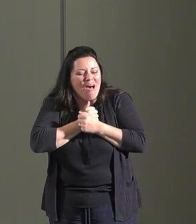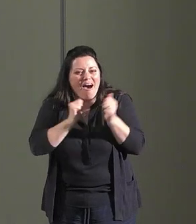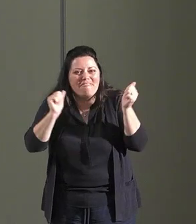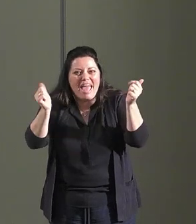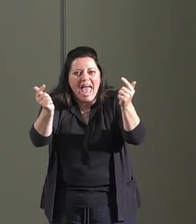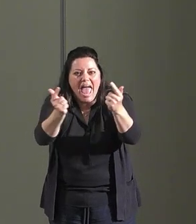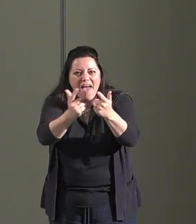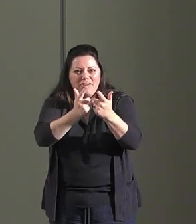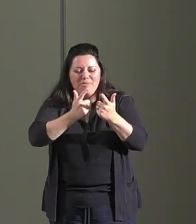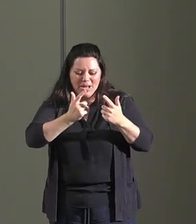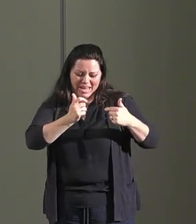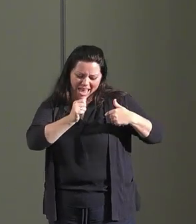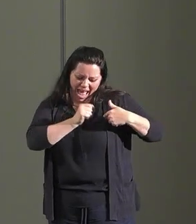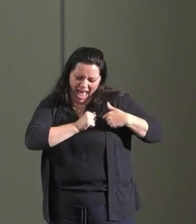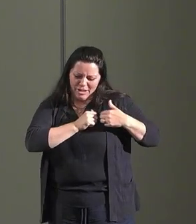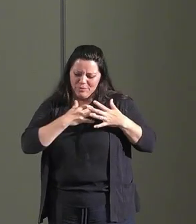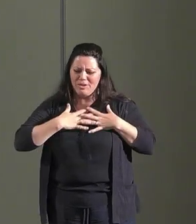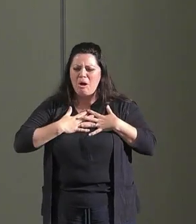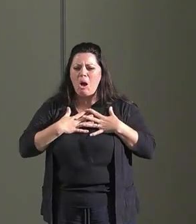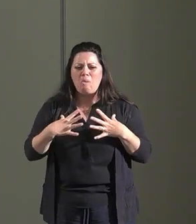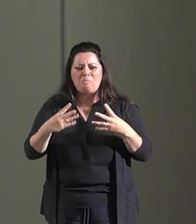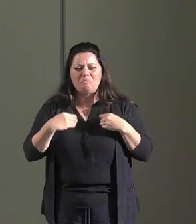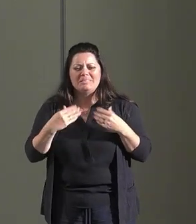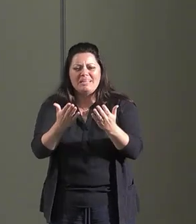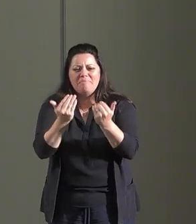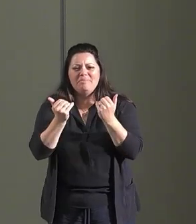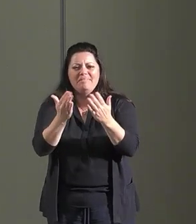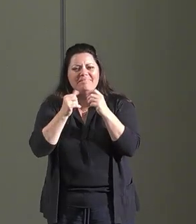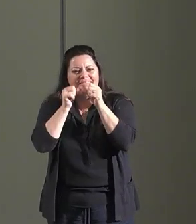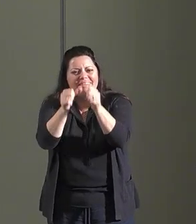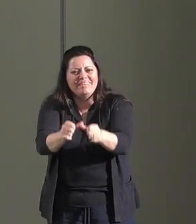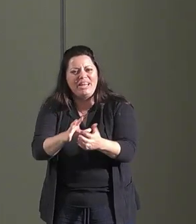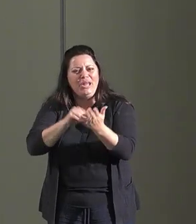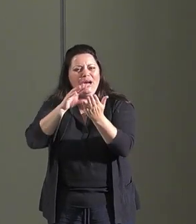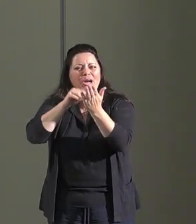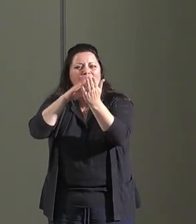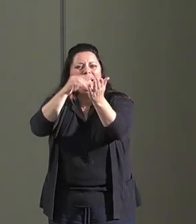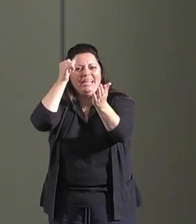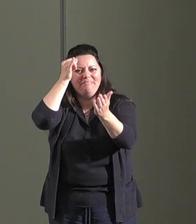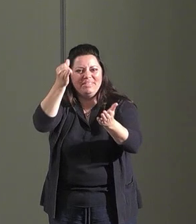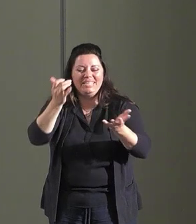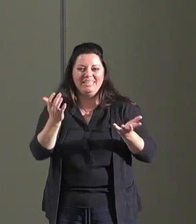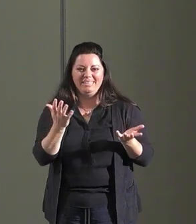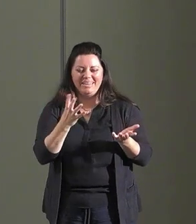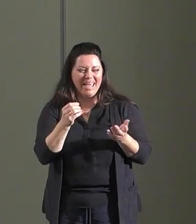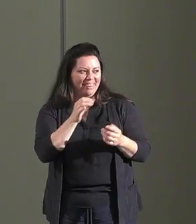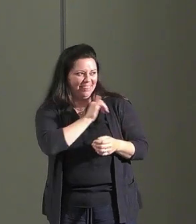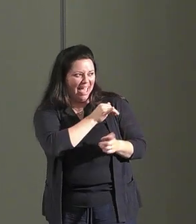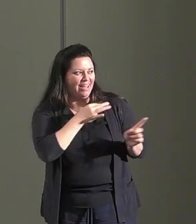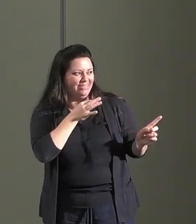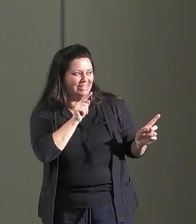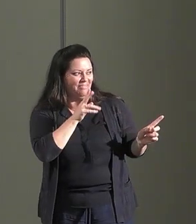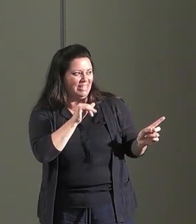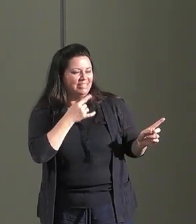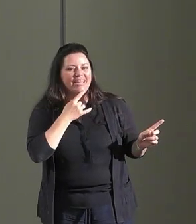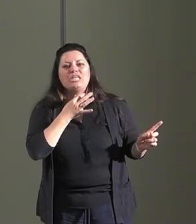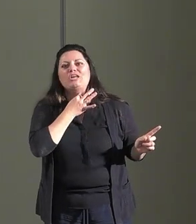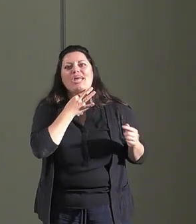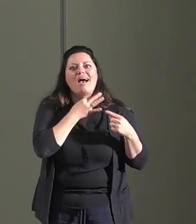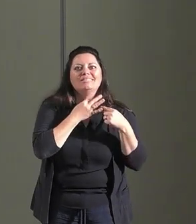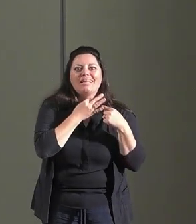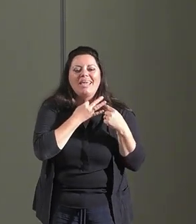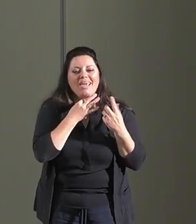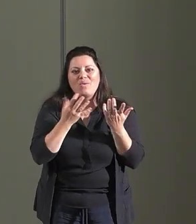infinity learning. The curiosity Tiffany and Alan talked about that people need to learn